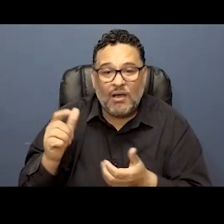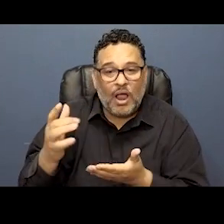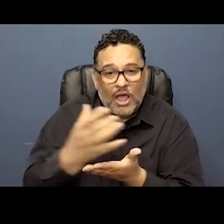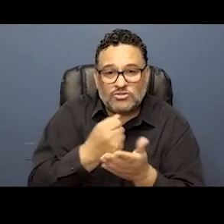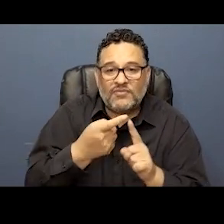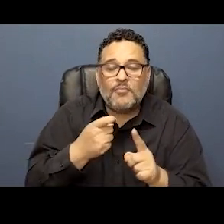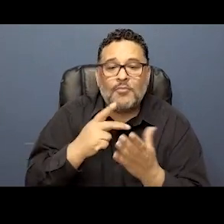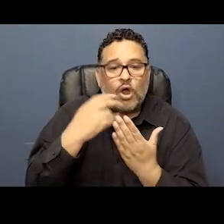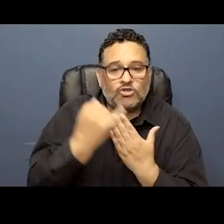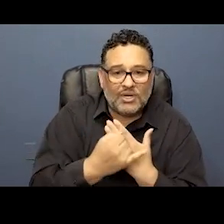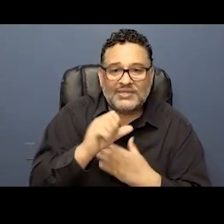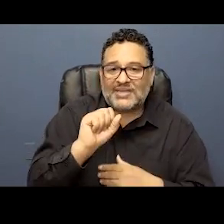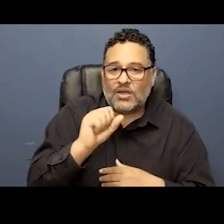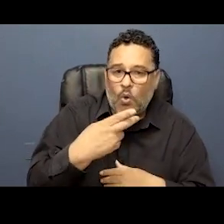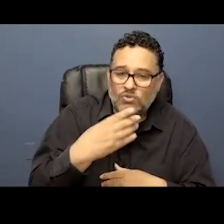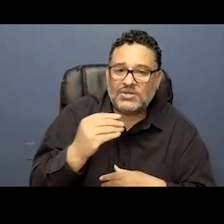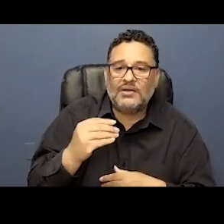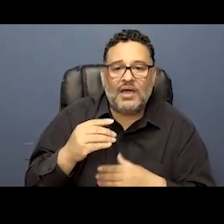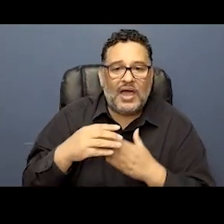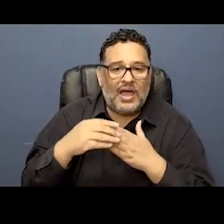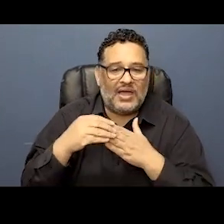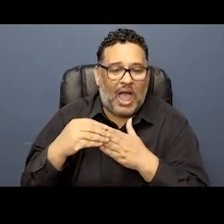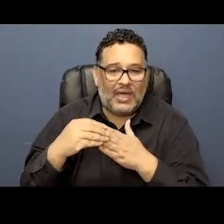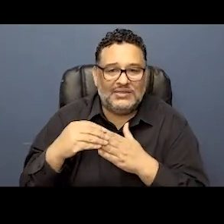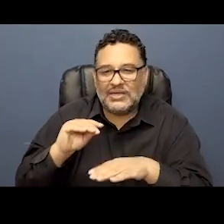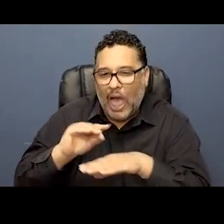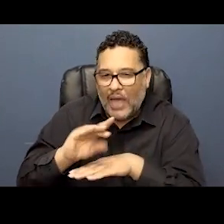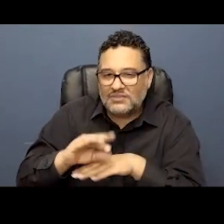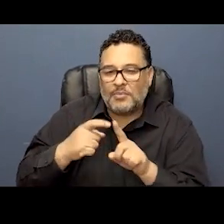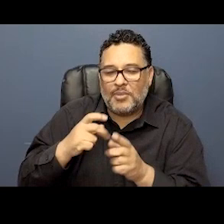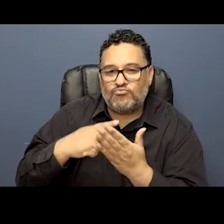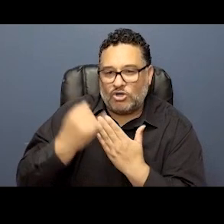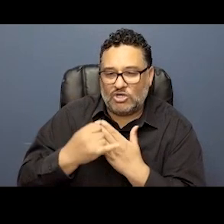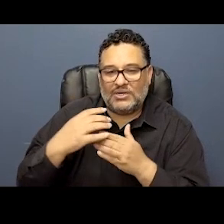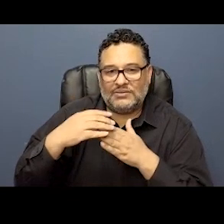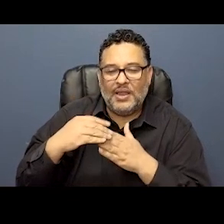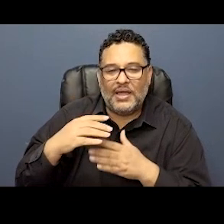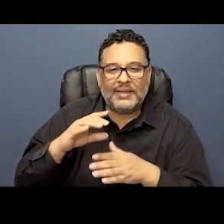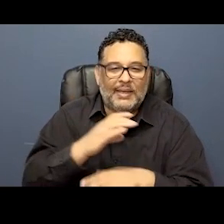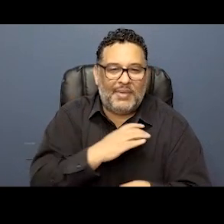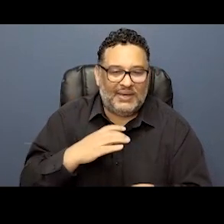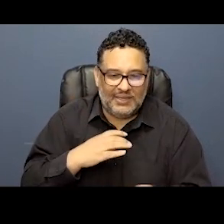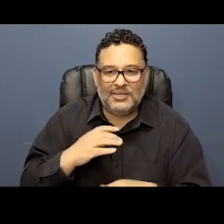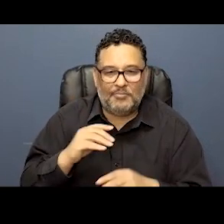project advisory committee provide an iterative process for identifying strengths and weaknesses